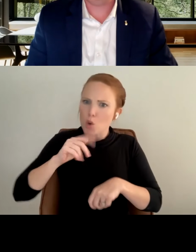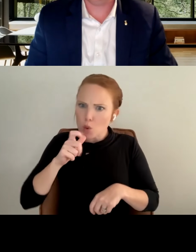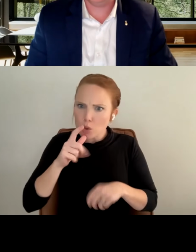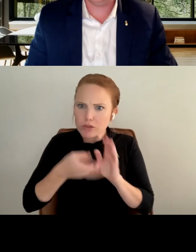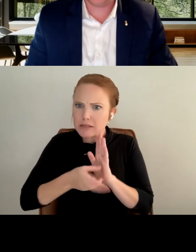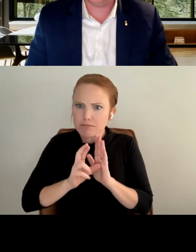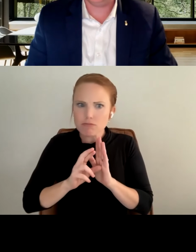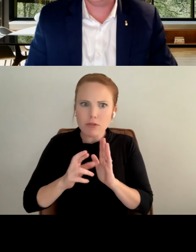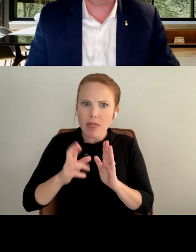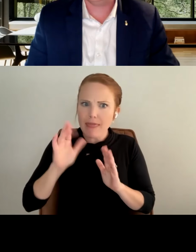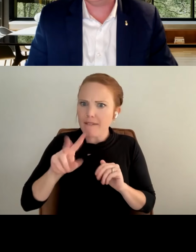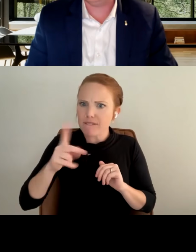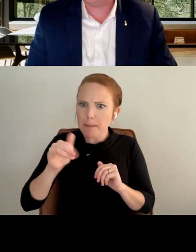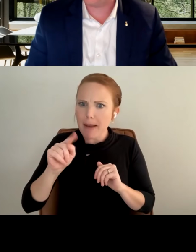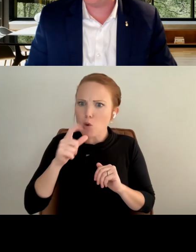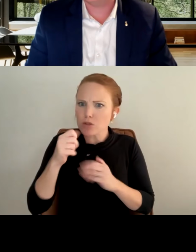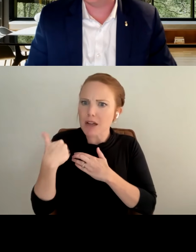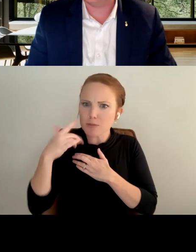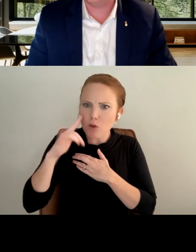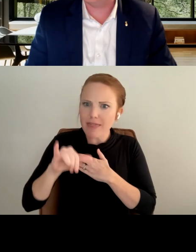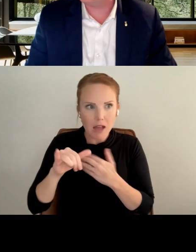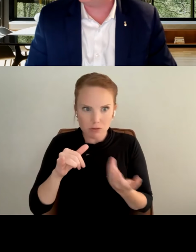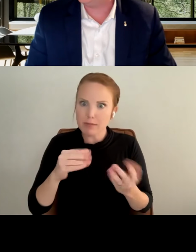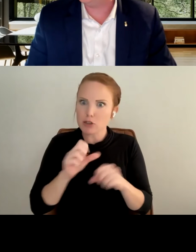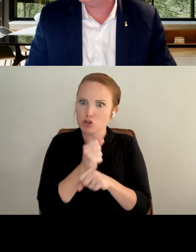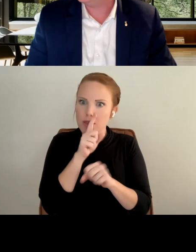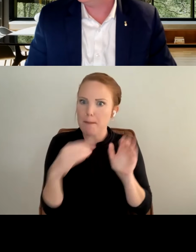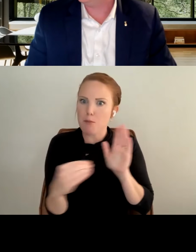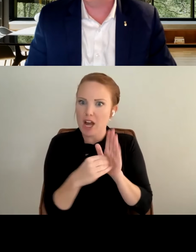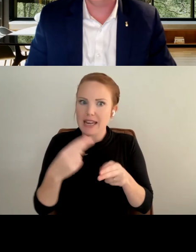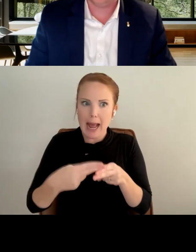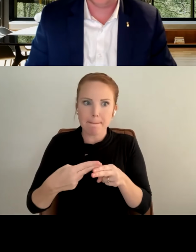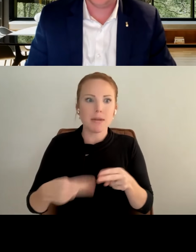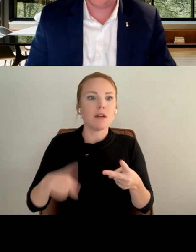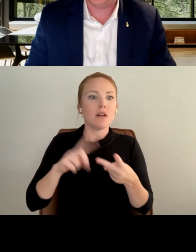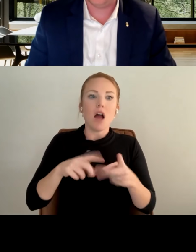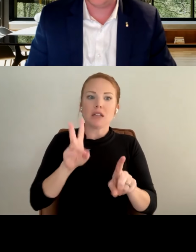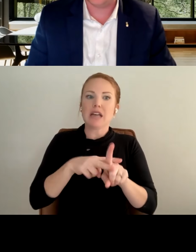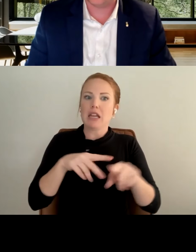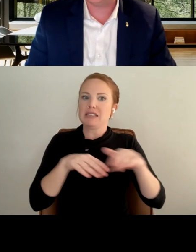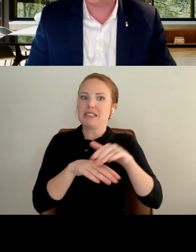You might assign an accessibility subject matter expert to review new software and hardware early